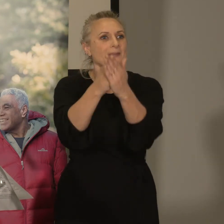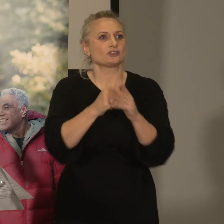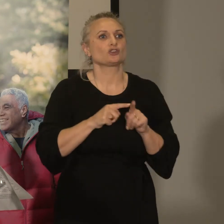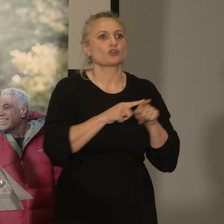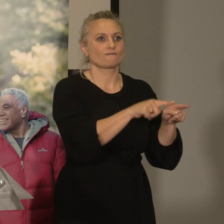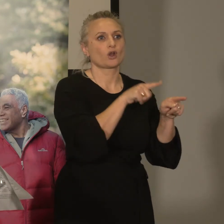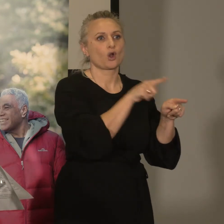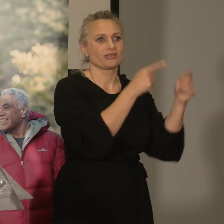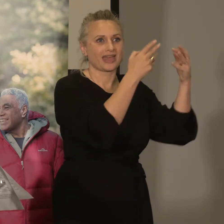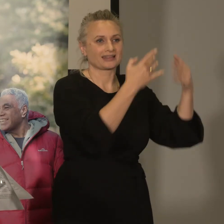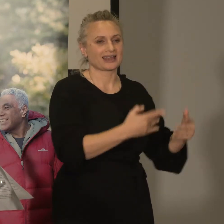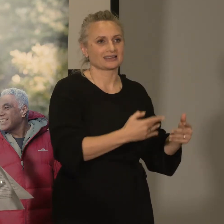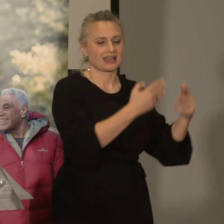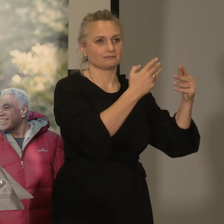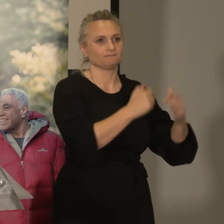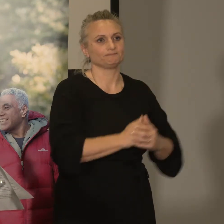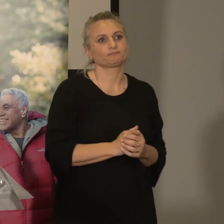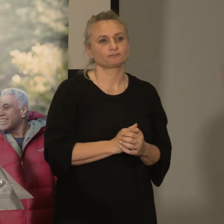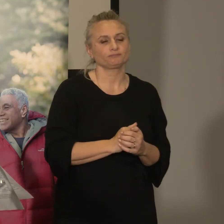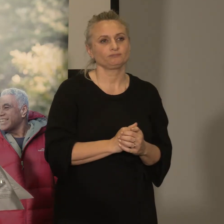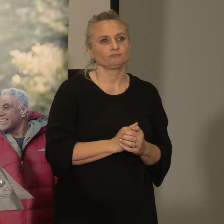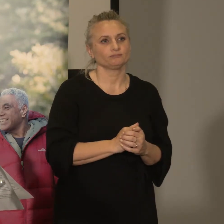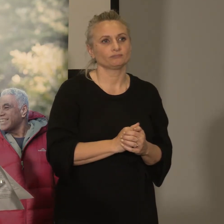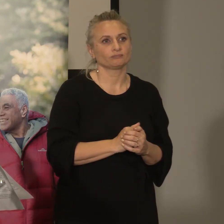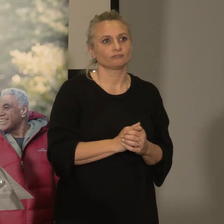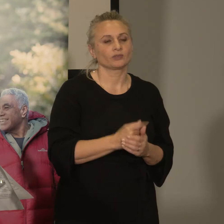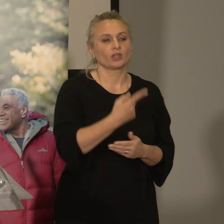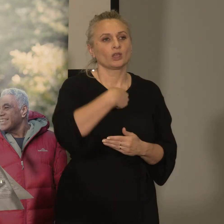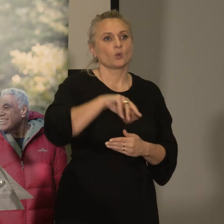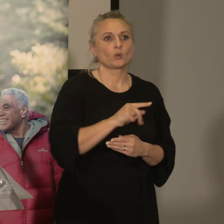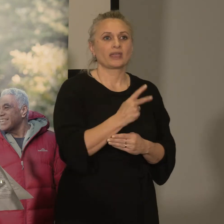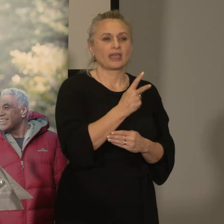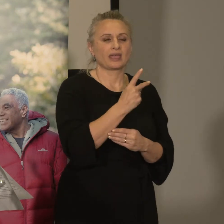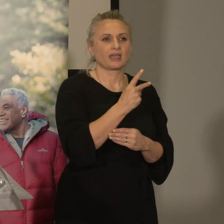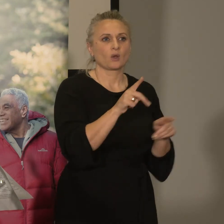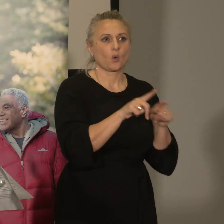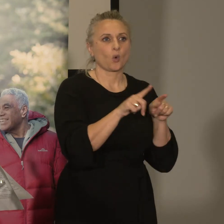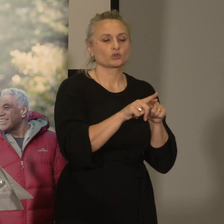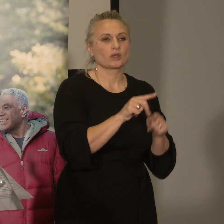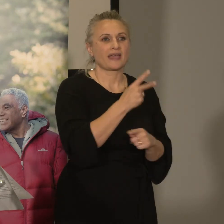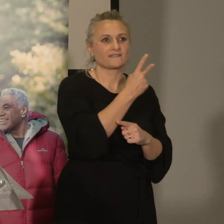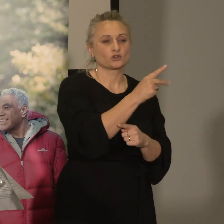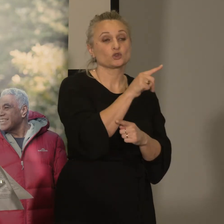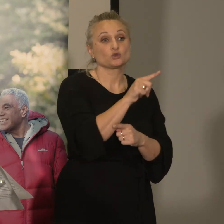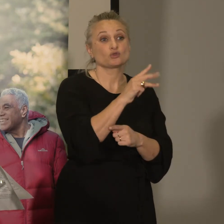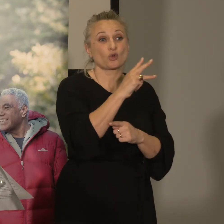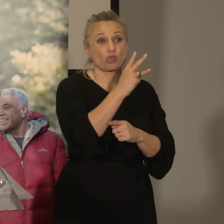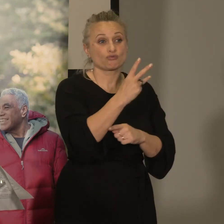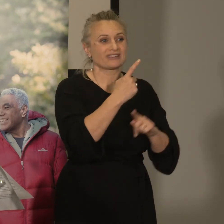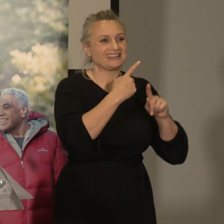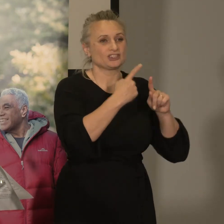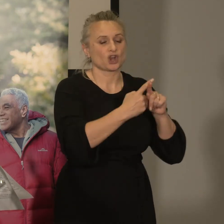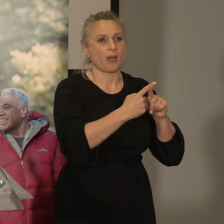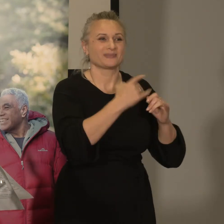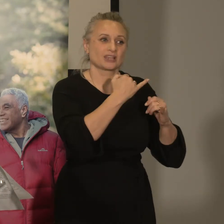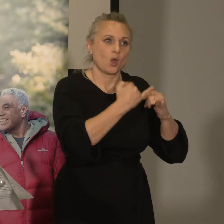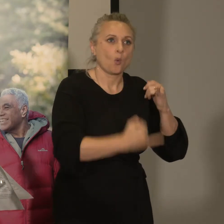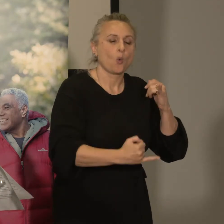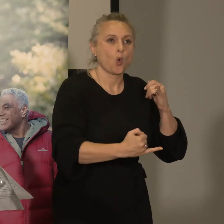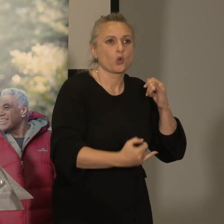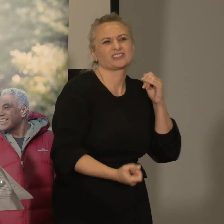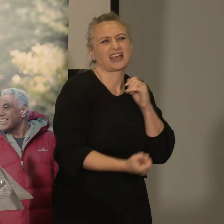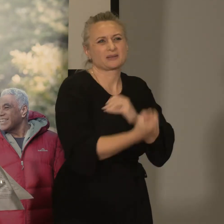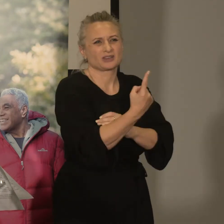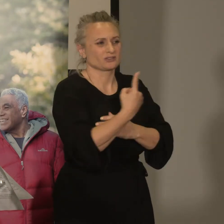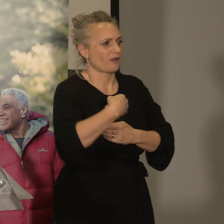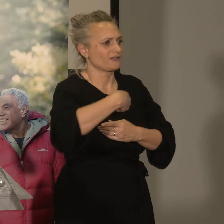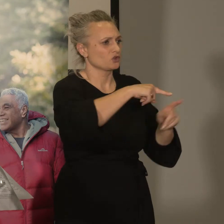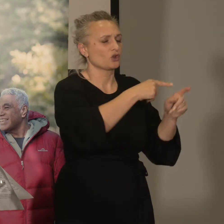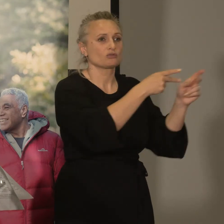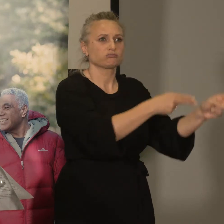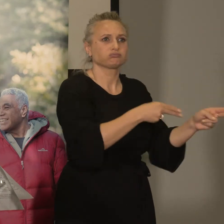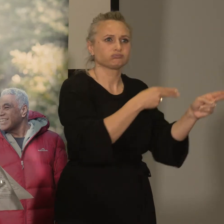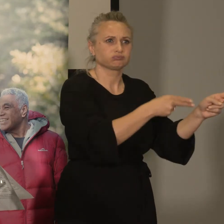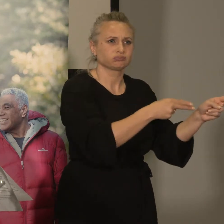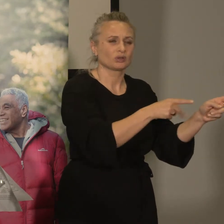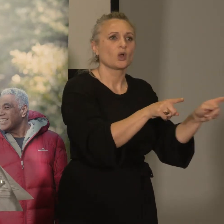as announced. Similarly, they